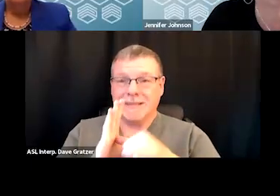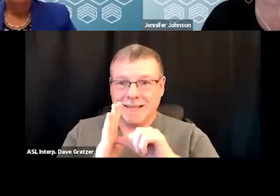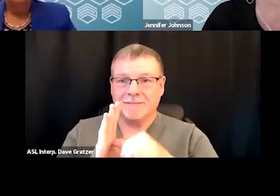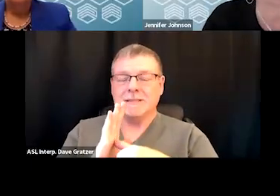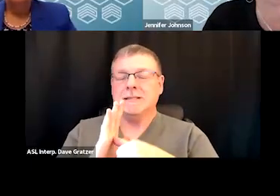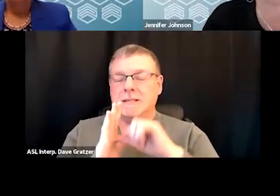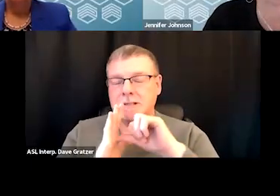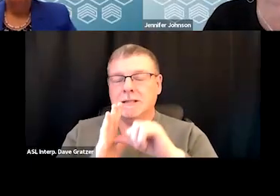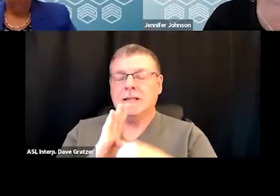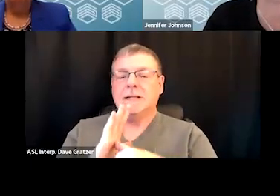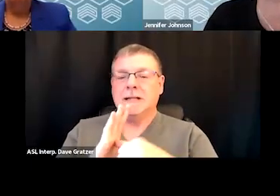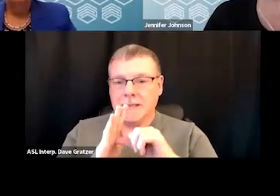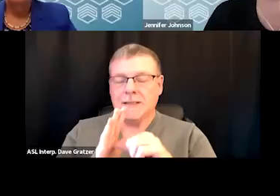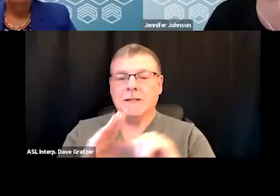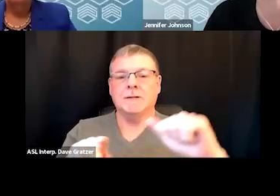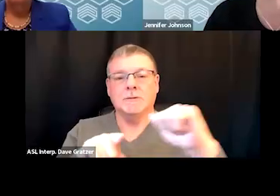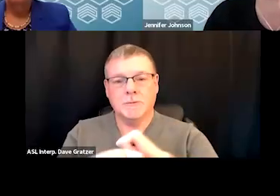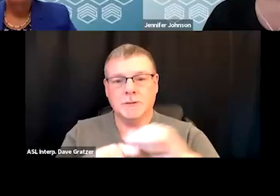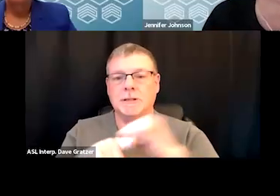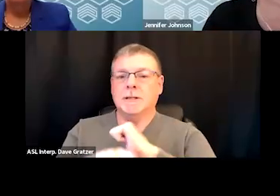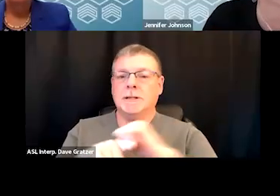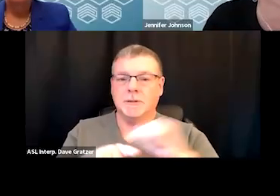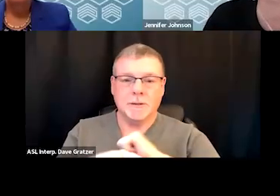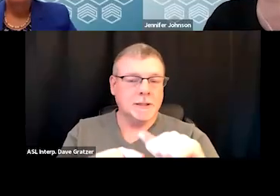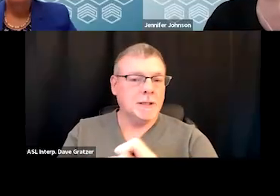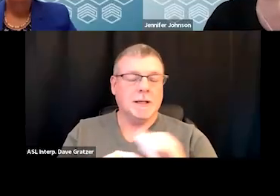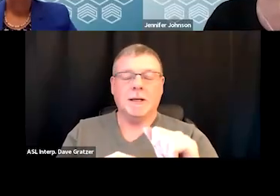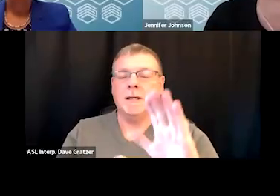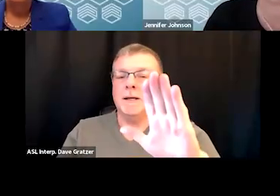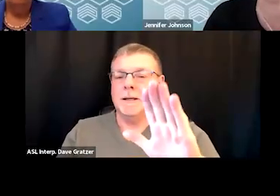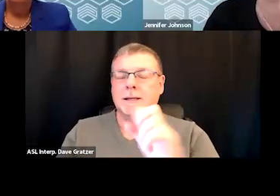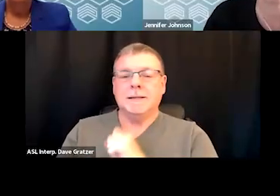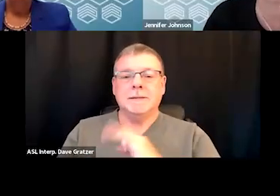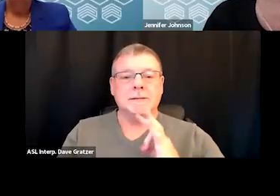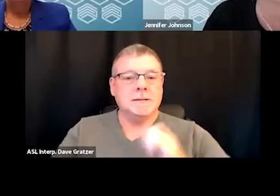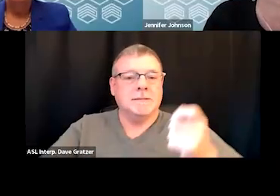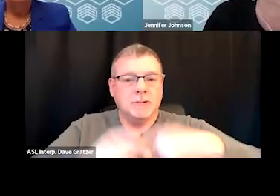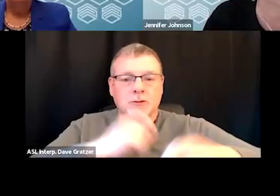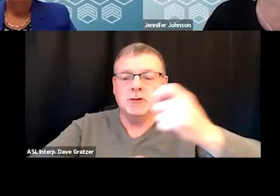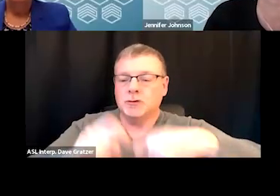We are in courtrooms, people, uh, there are personnel changes all the time in civil court and criminal court.